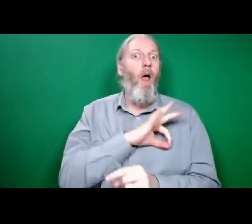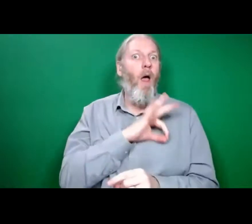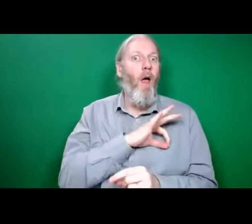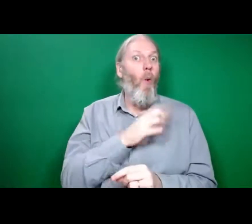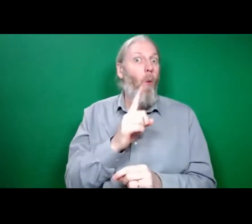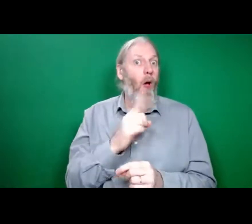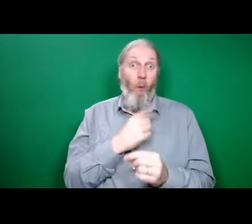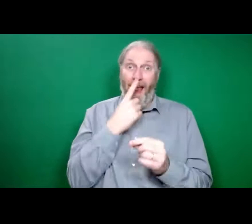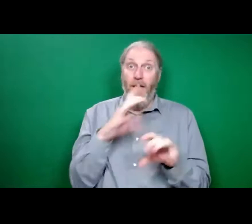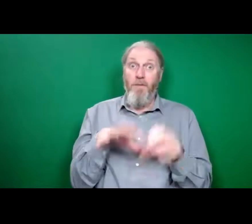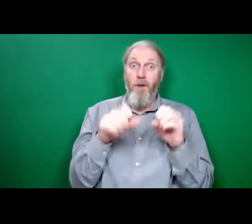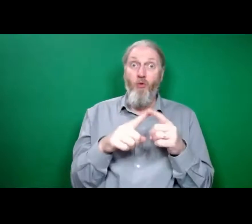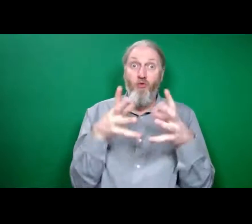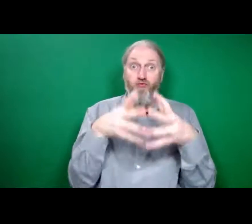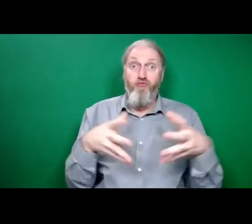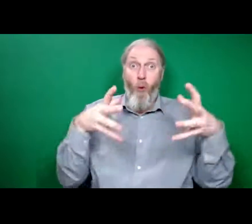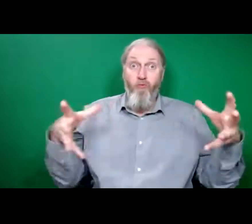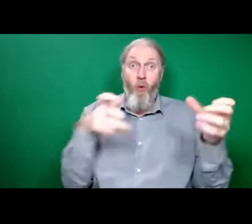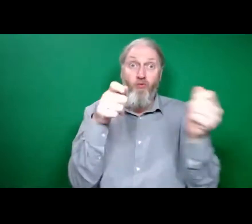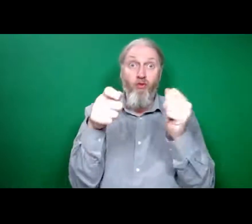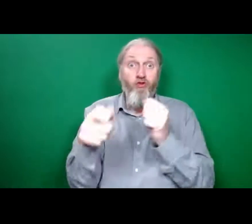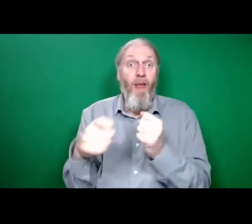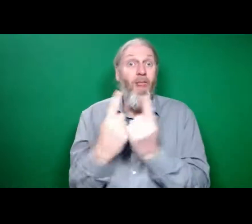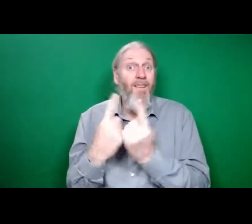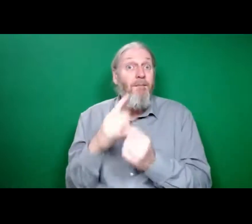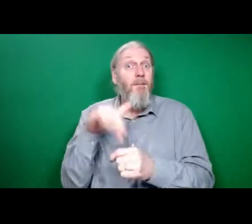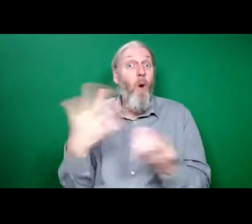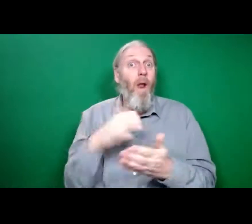Yet, we have begun to see new ways of working and